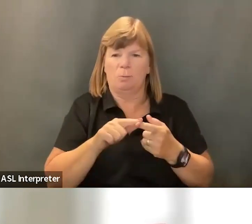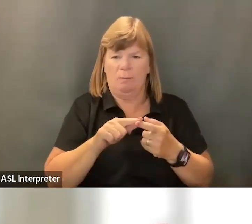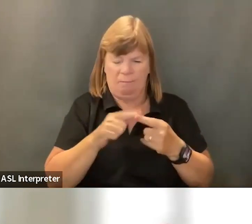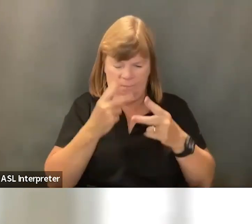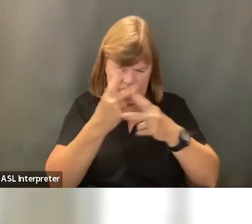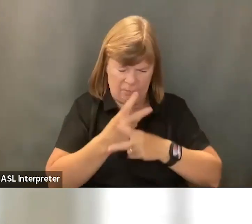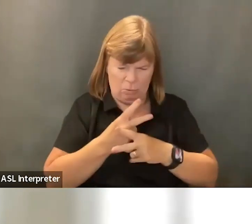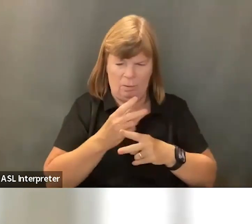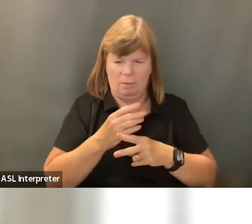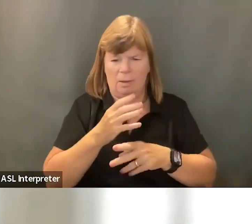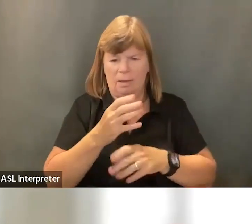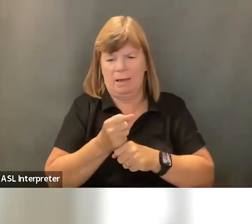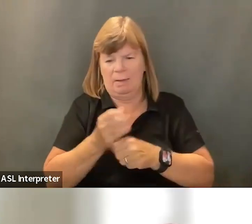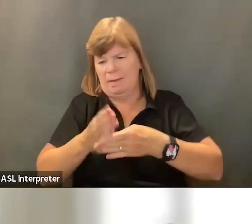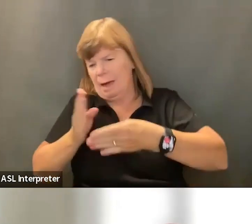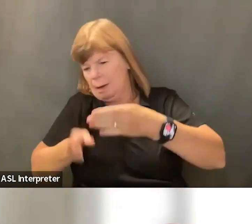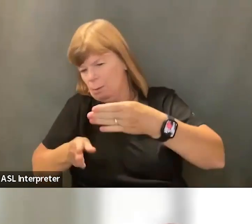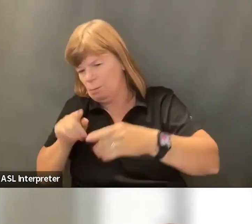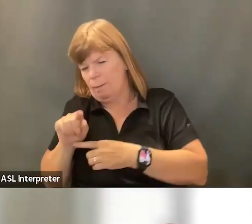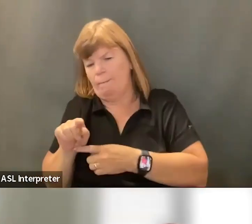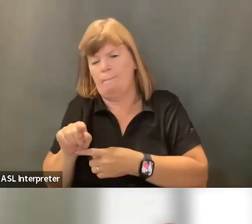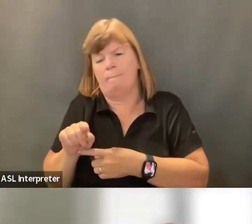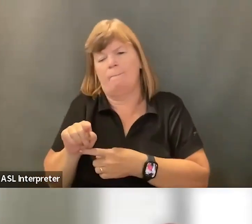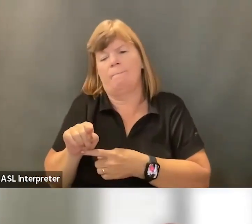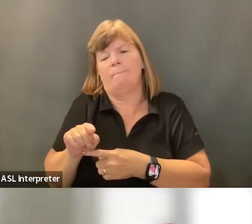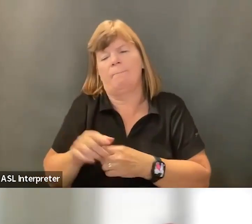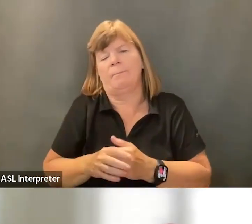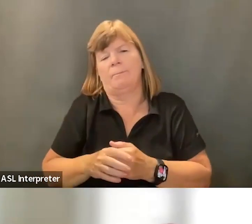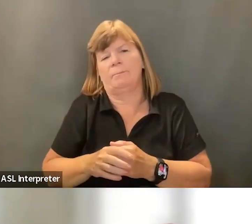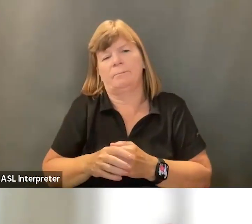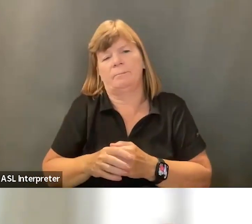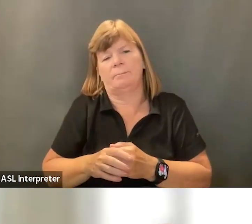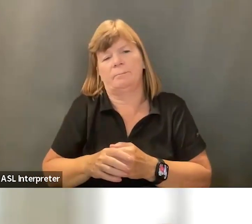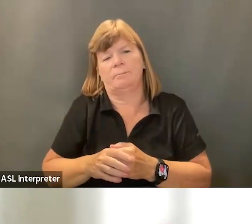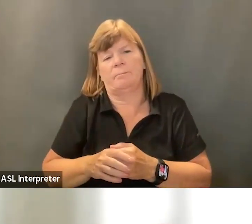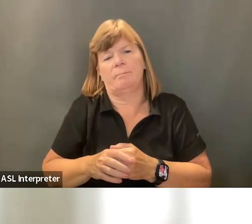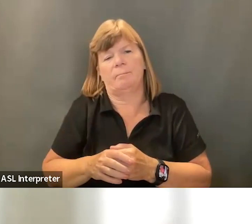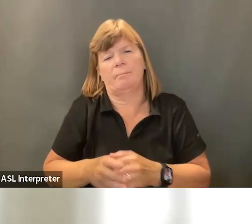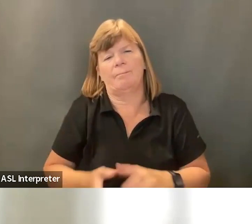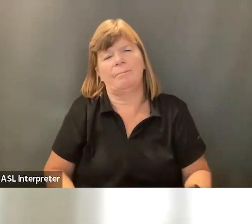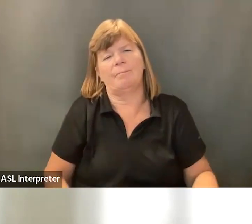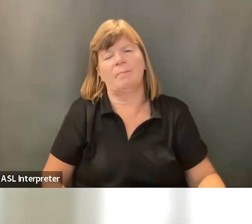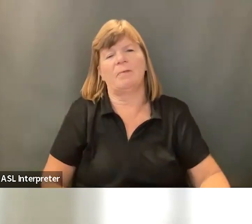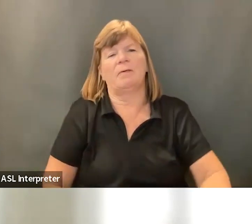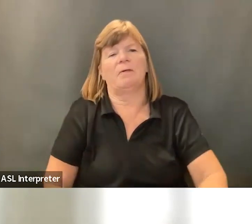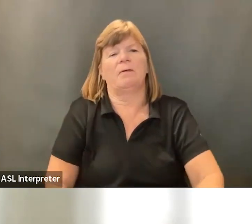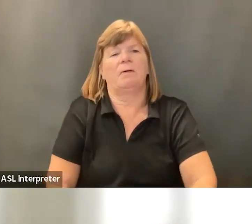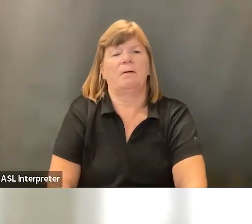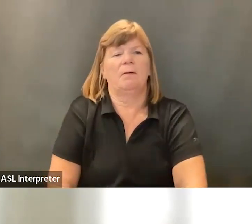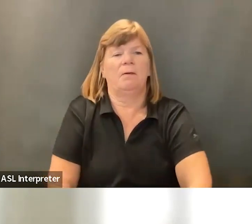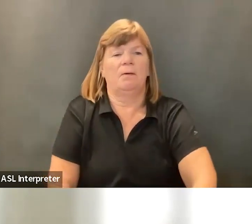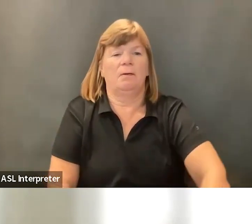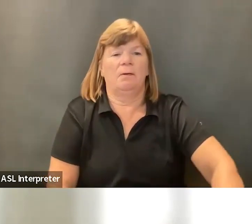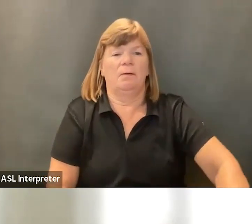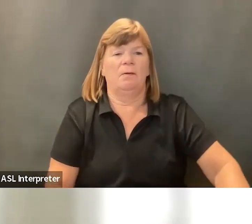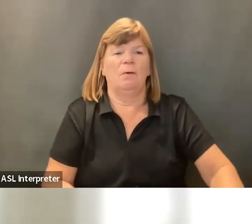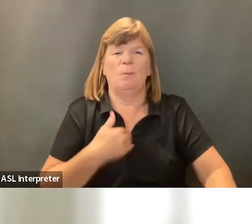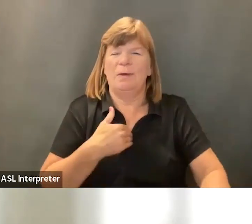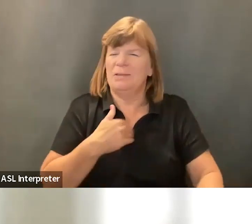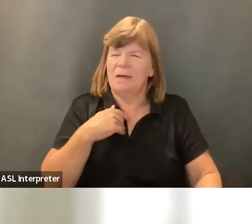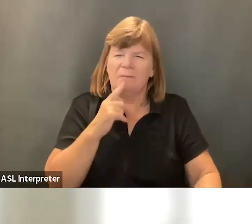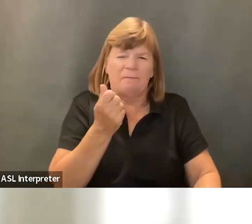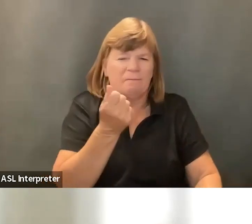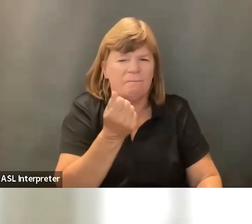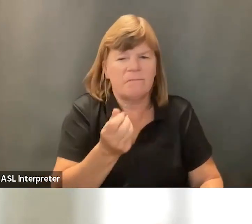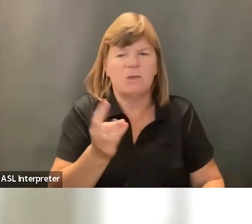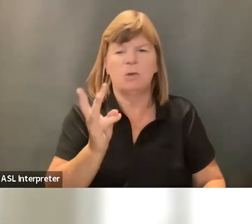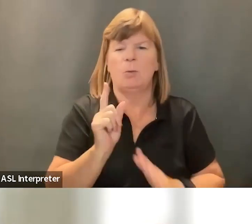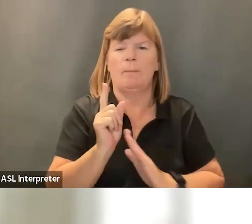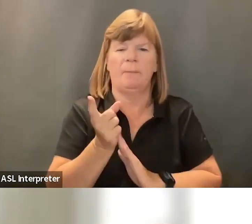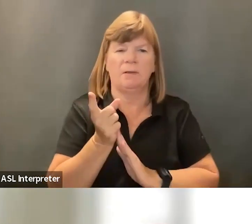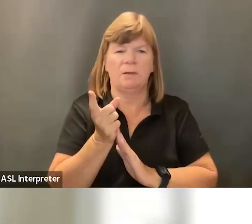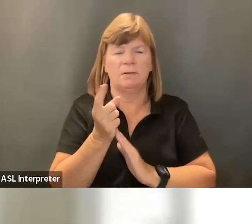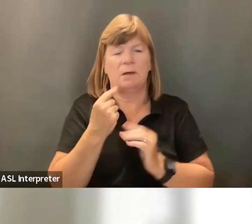you know in the in the um long run we have just a few minutes and I do wonder if we want to take a